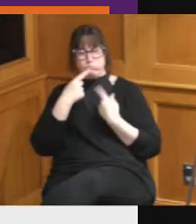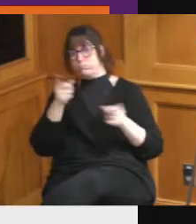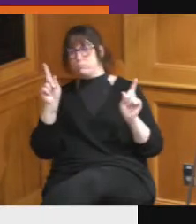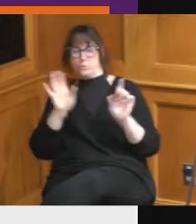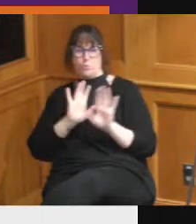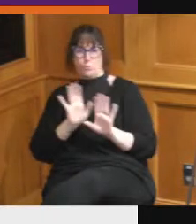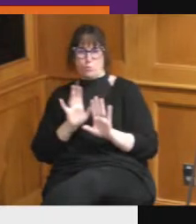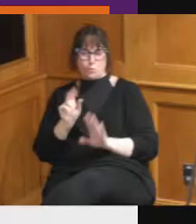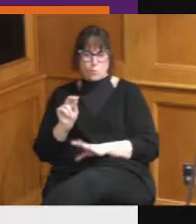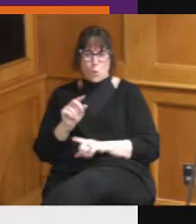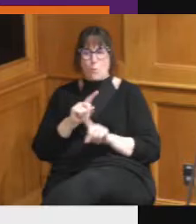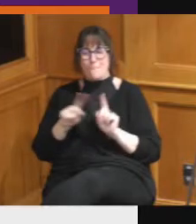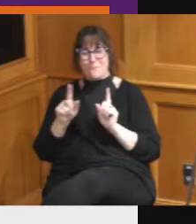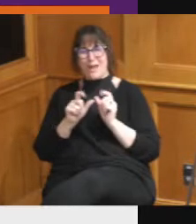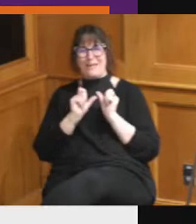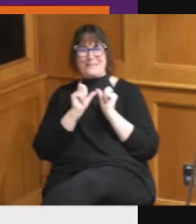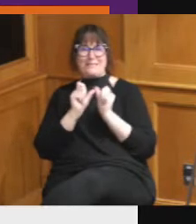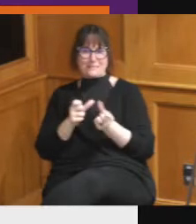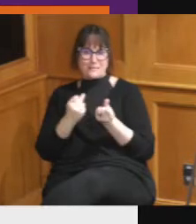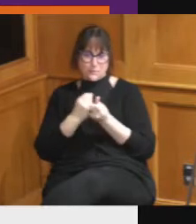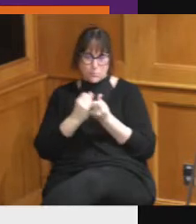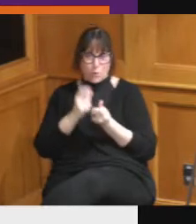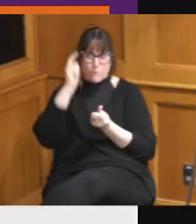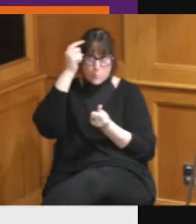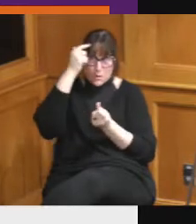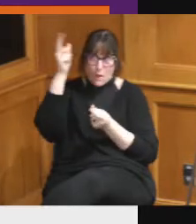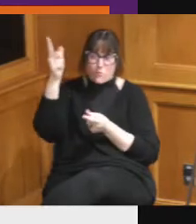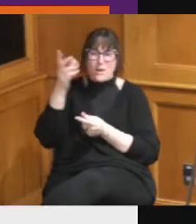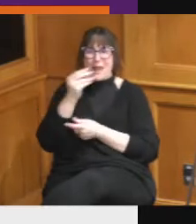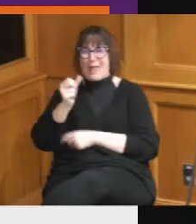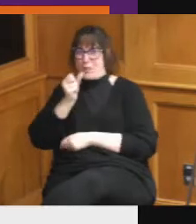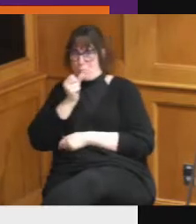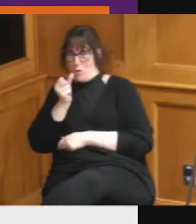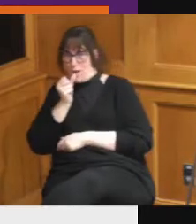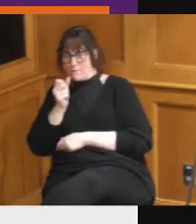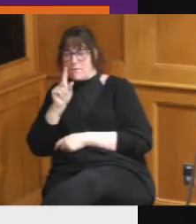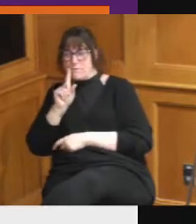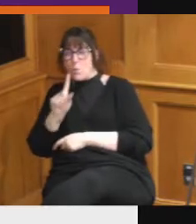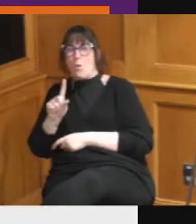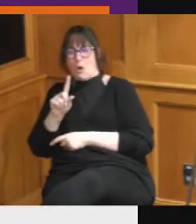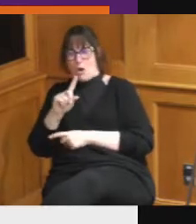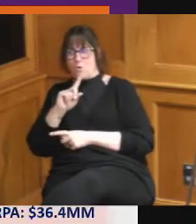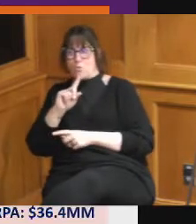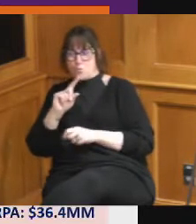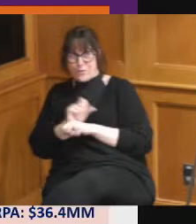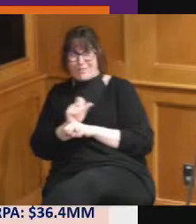consistent support from the governments and from the private sector to make this idea reality